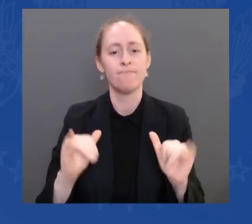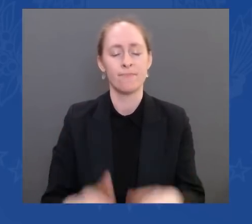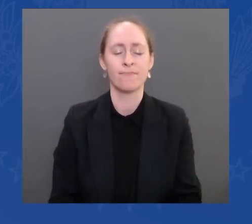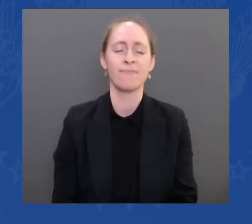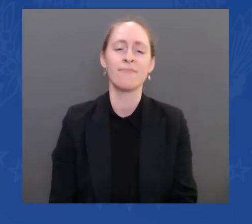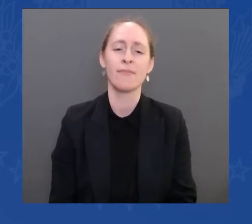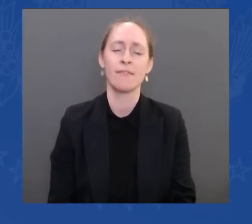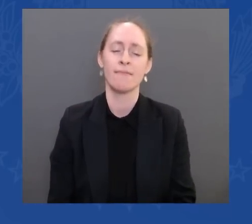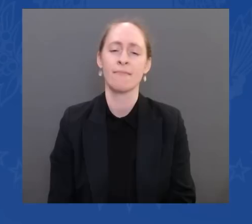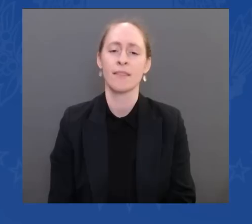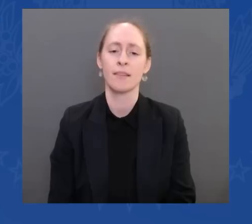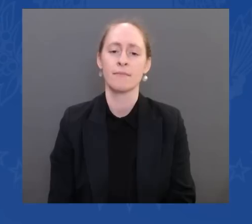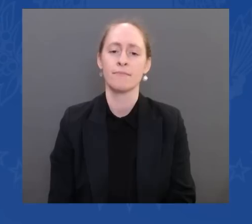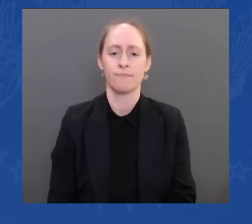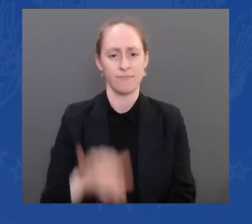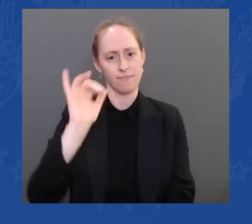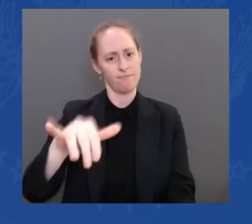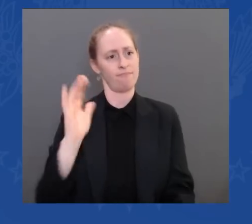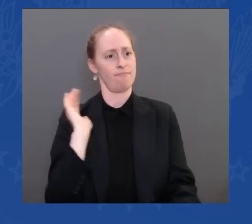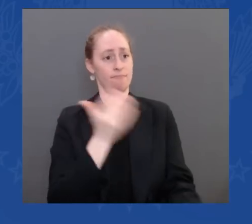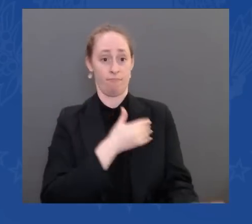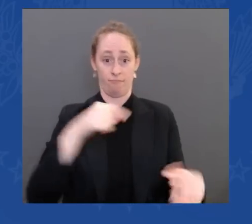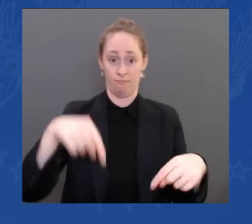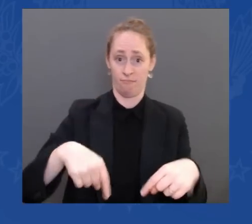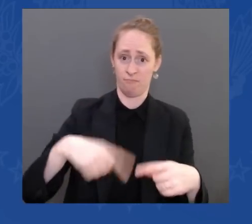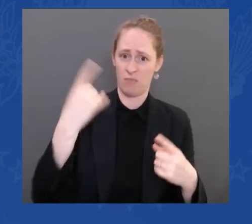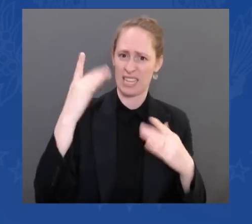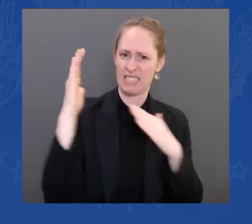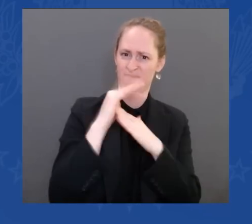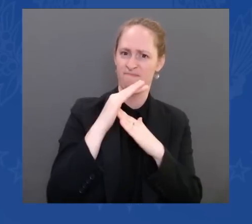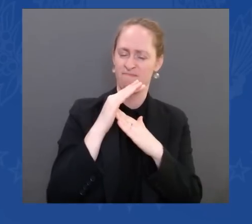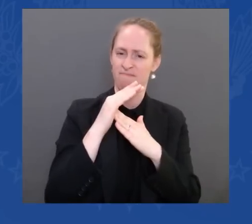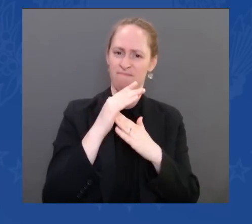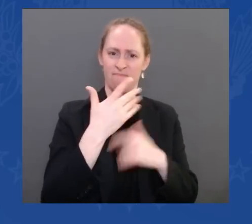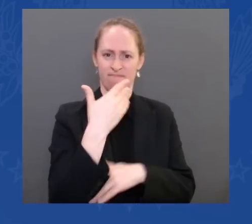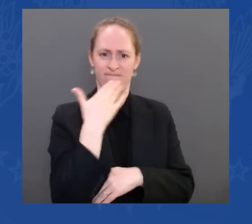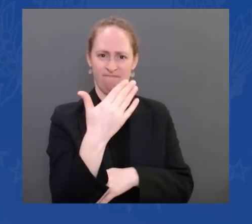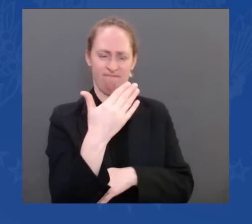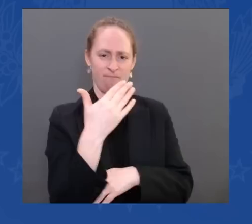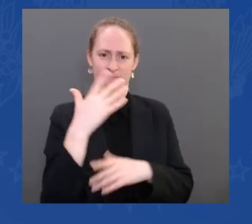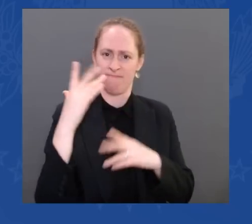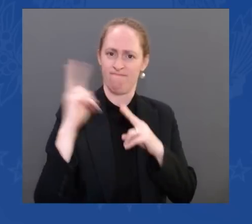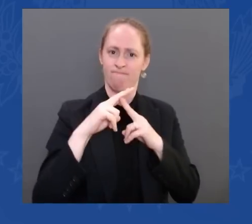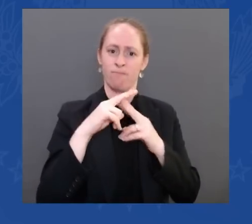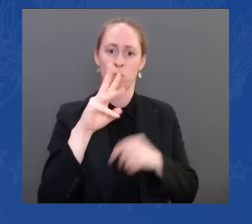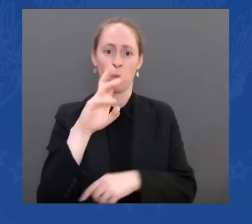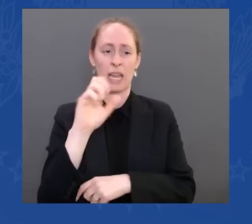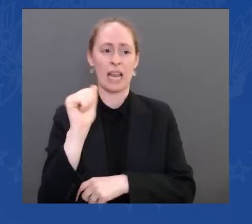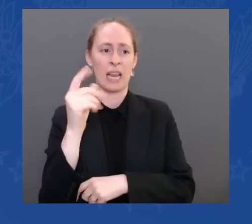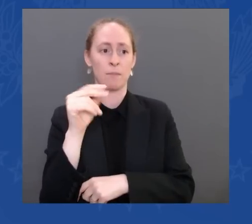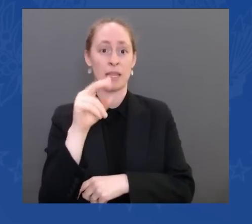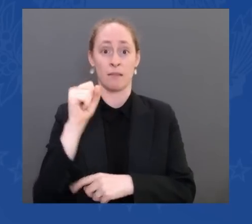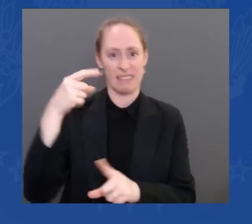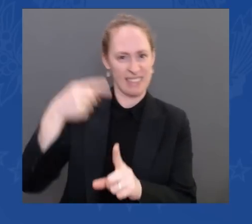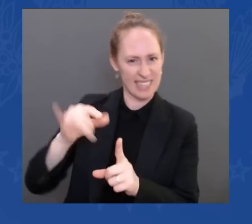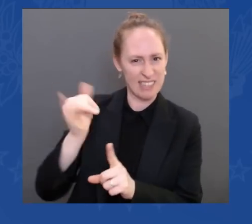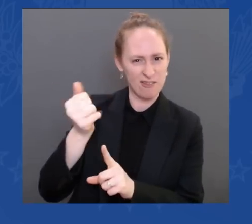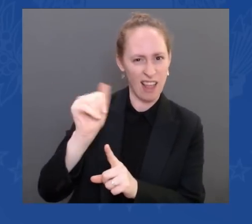They're highly portable. They're extremely effective against a wide range of armored targets. They can hit targets up to 400 [4,000]